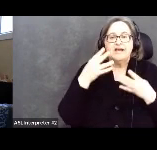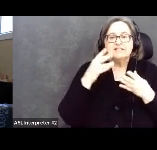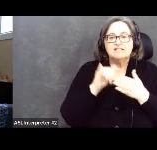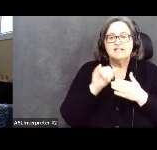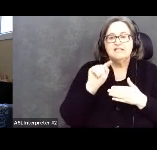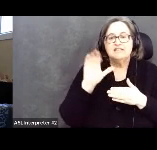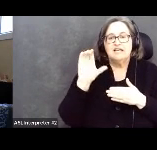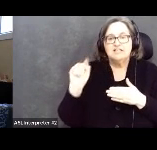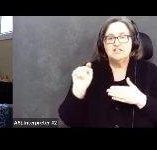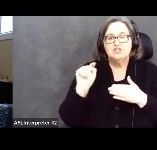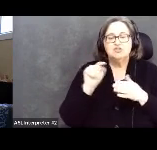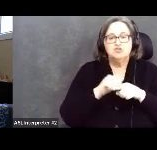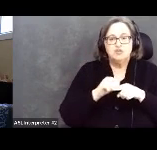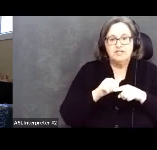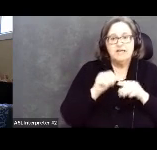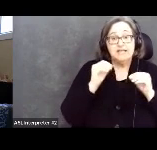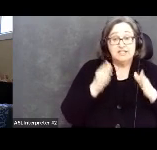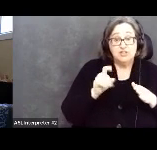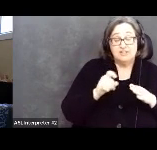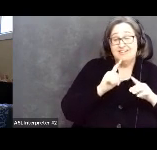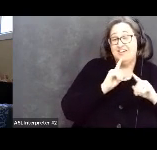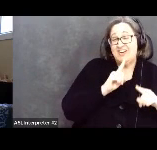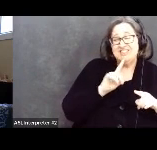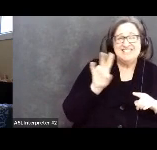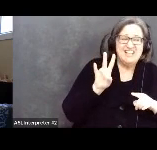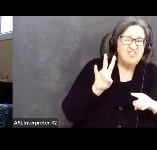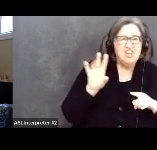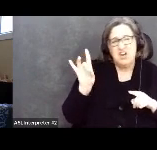and teachers are asked to answer seven or eight questions about how they teach. The